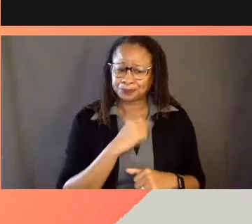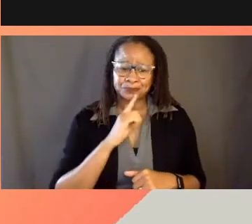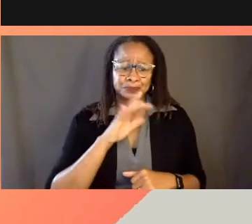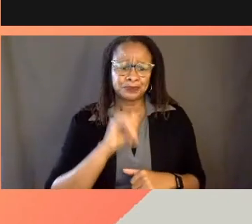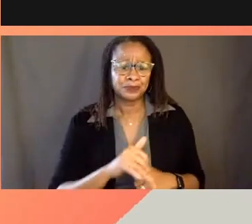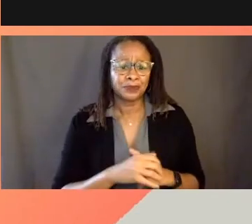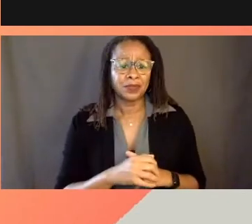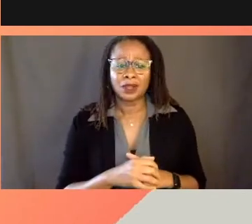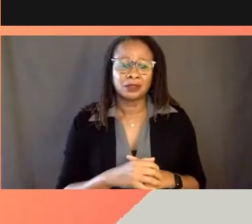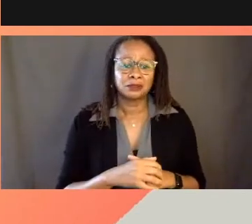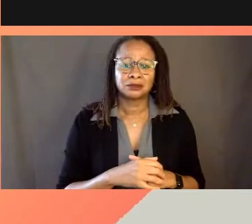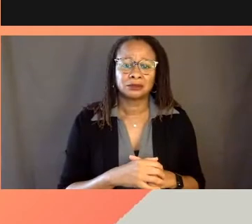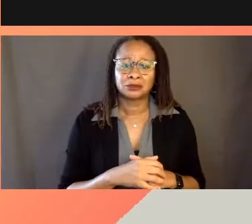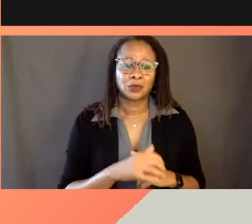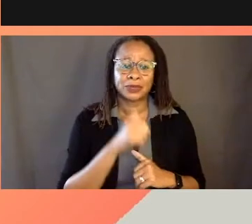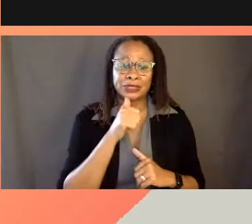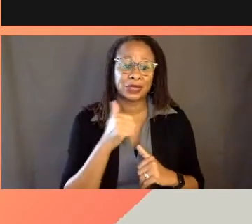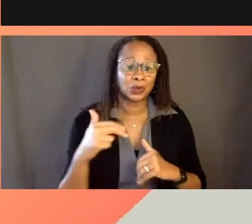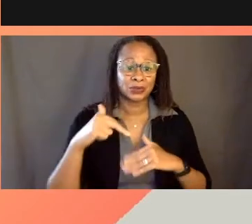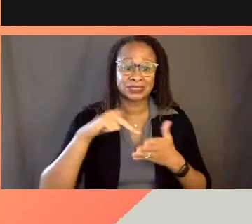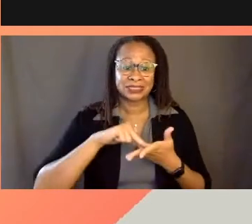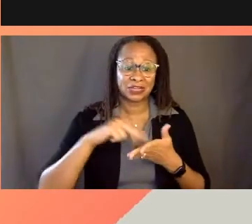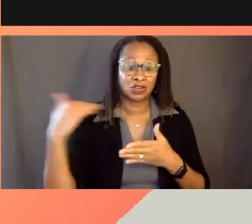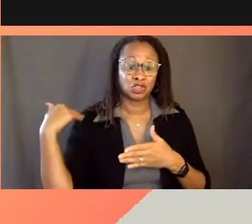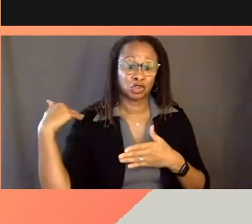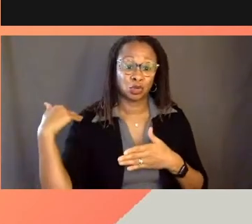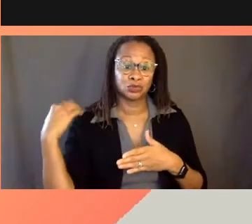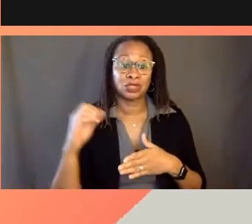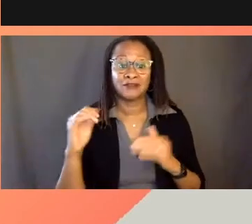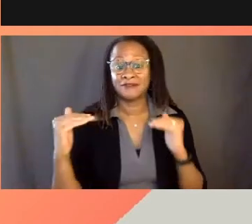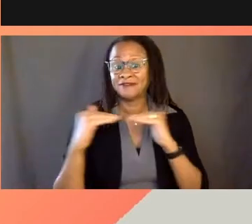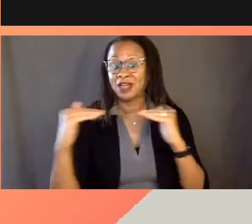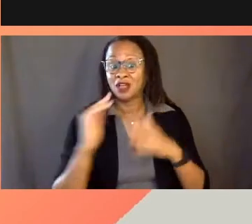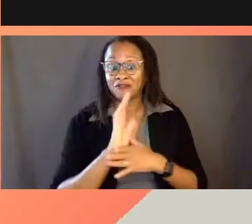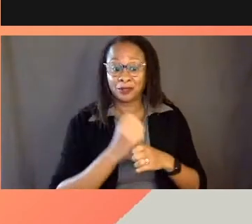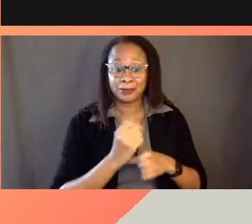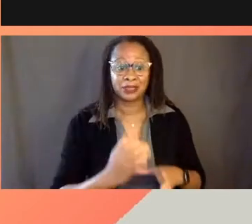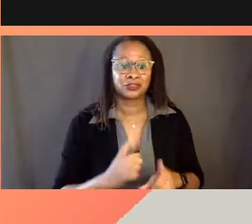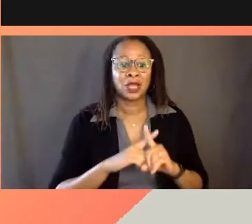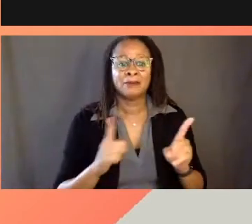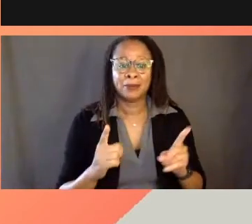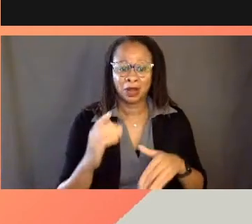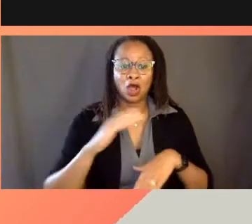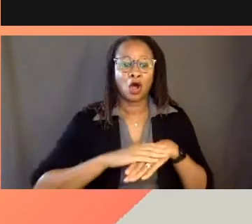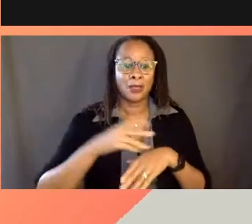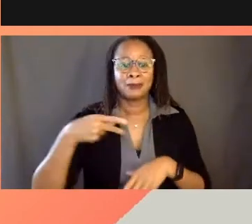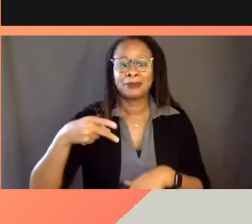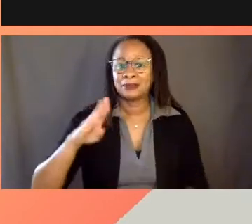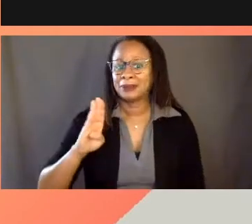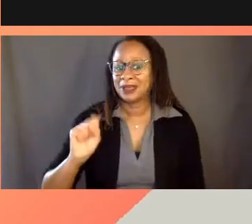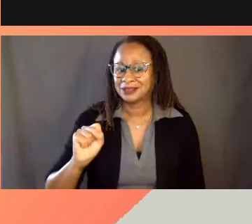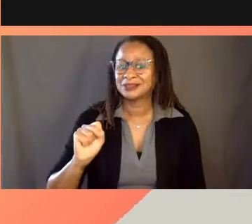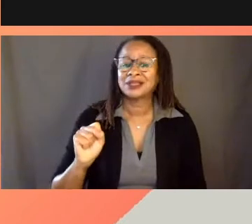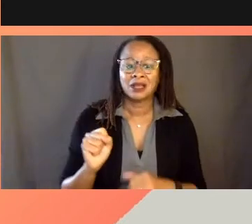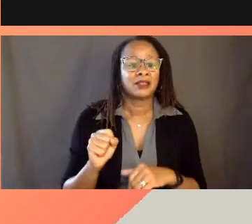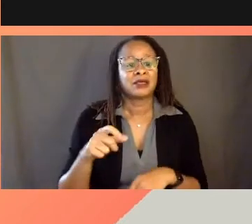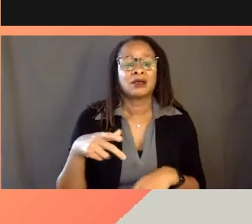we don't just stand on the shoulders of fellow filmmakers, but we do stand on the shoulders of the public broadcasting system. So for me, I, you know this panel